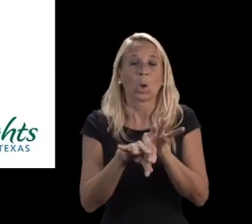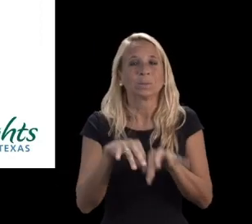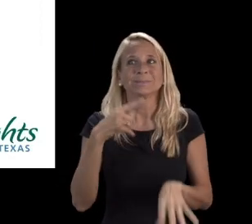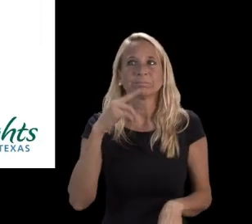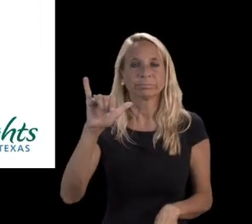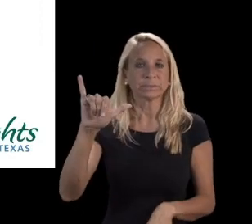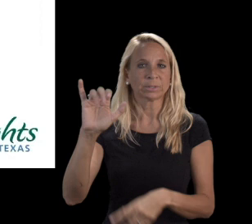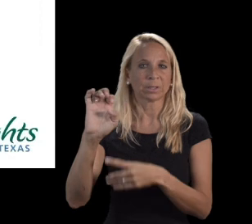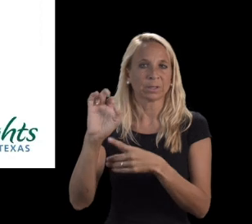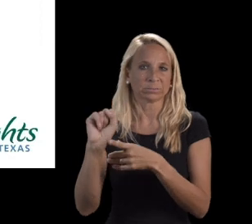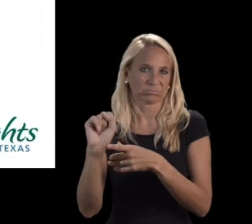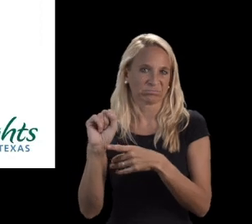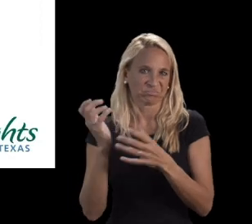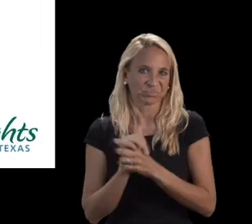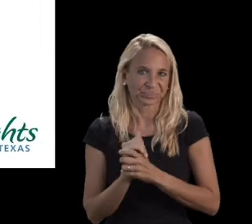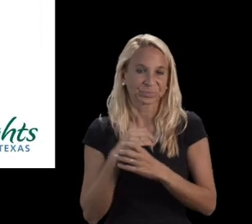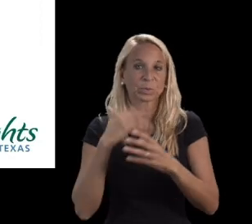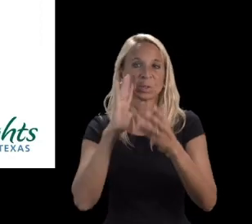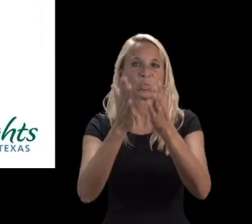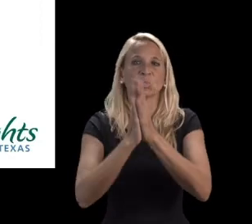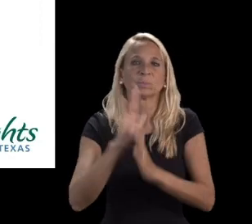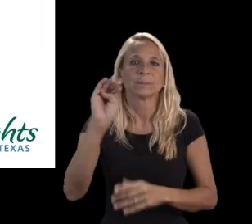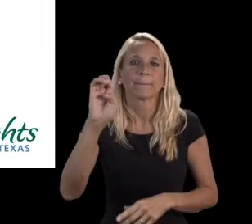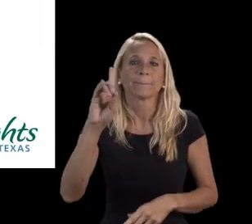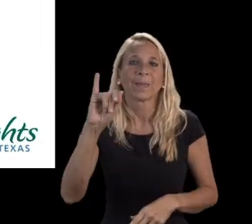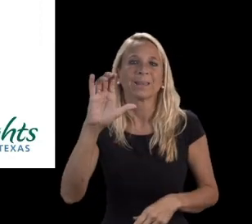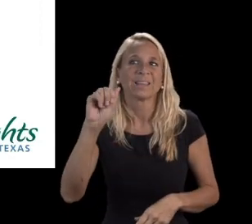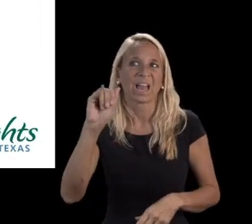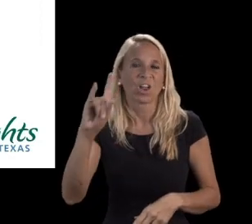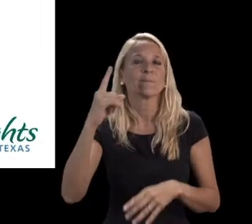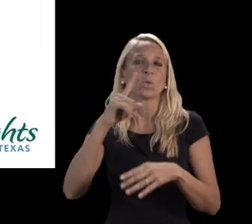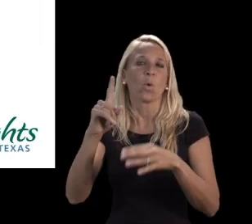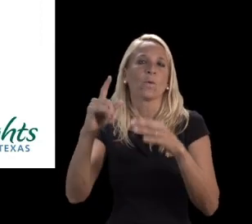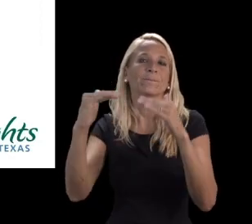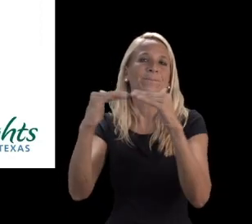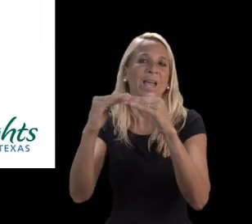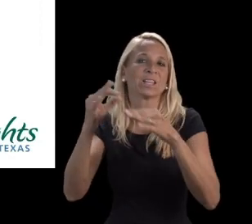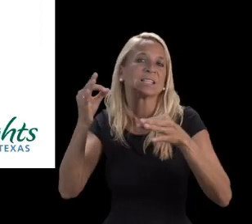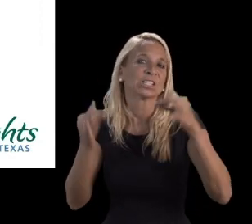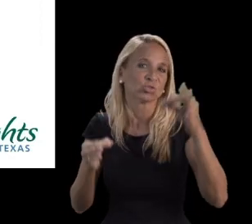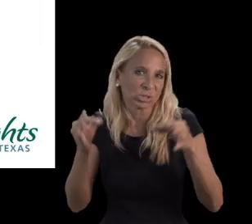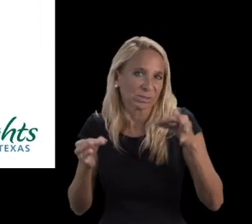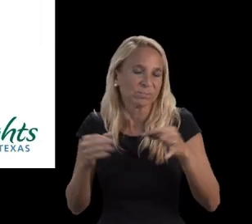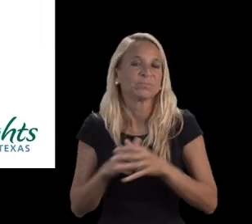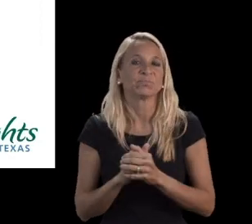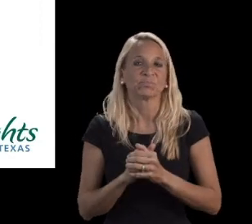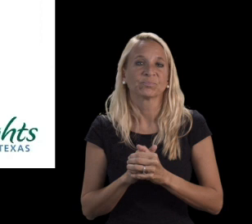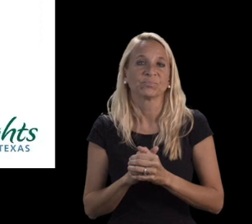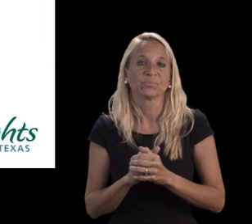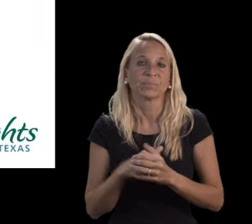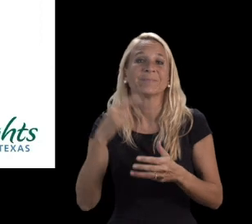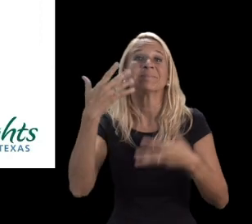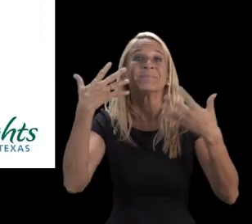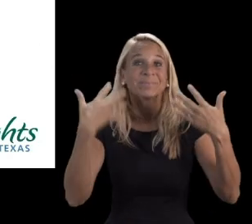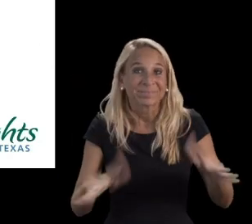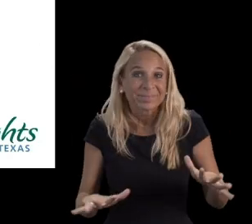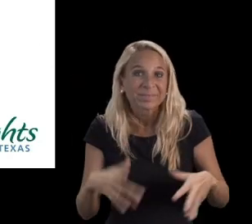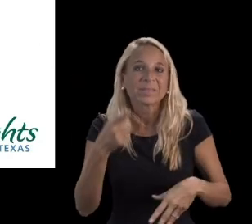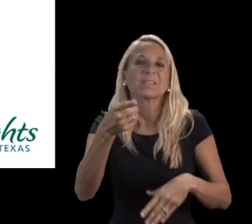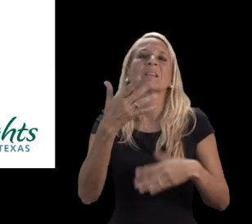I'm going to request this Medicaid fair hearing. You will get the evidence packet and then of course you can also request